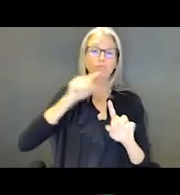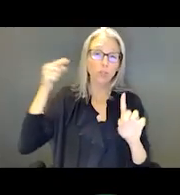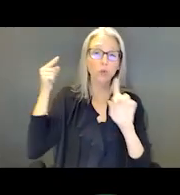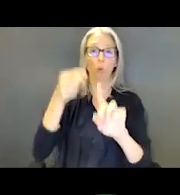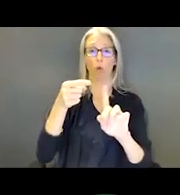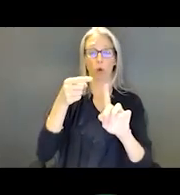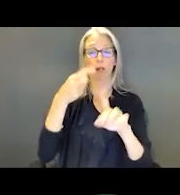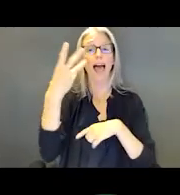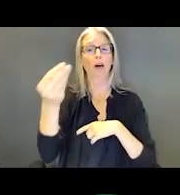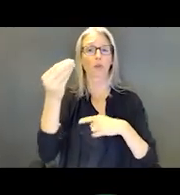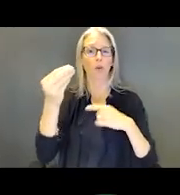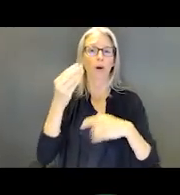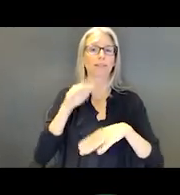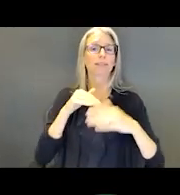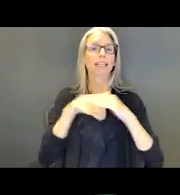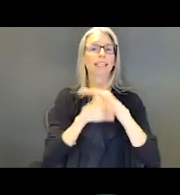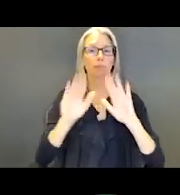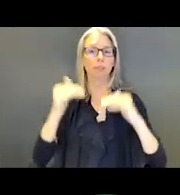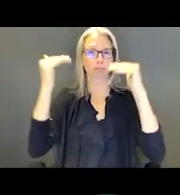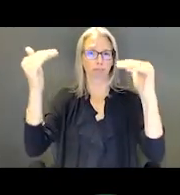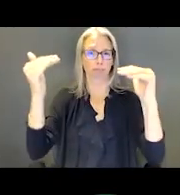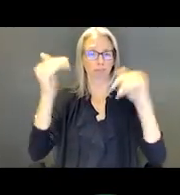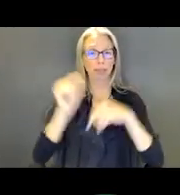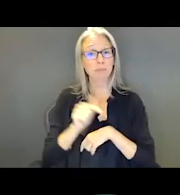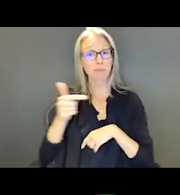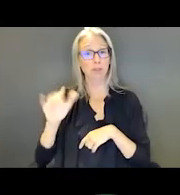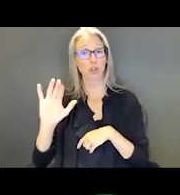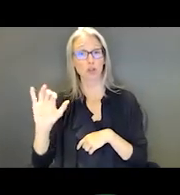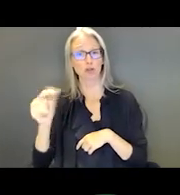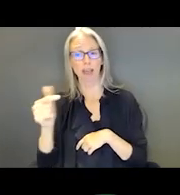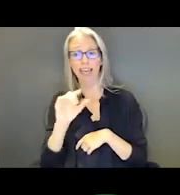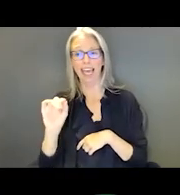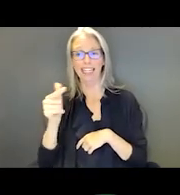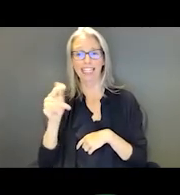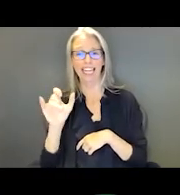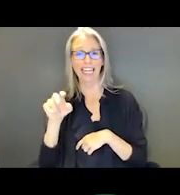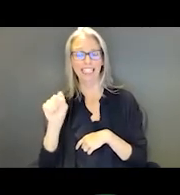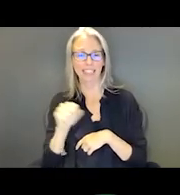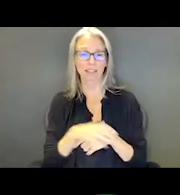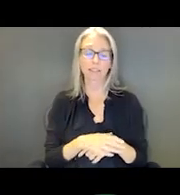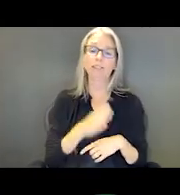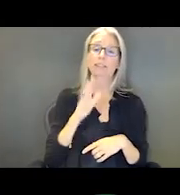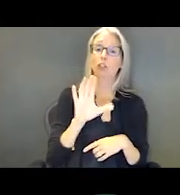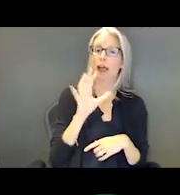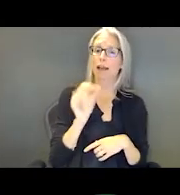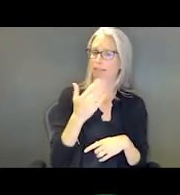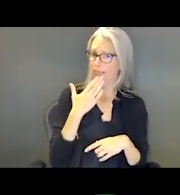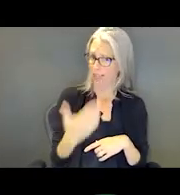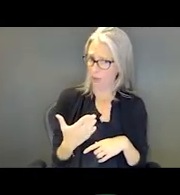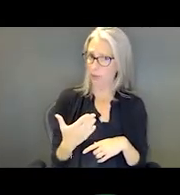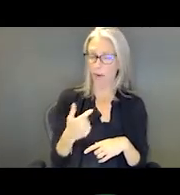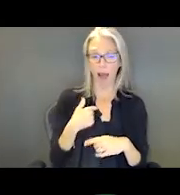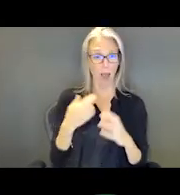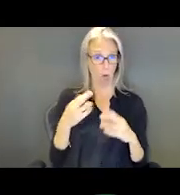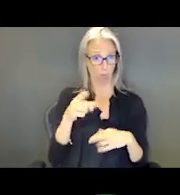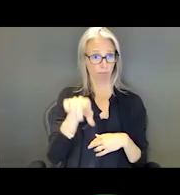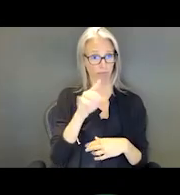I hope everyone found that interesting. For me, the most eye-opening. Part of this kind